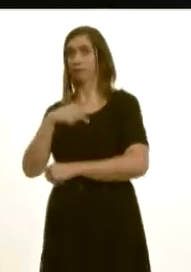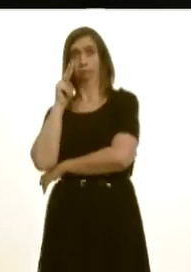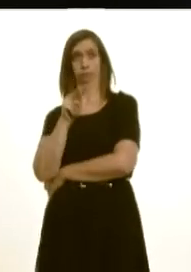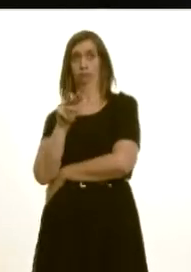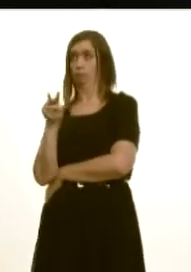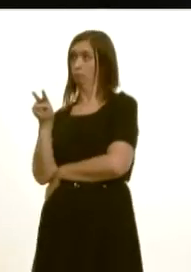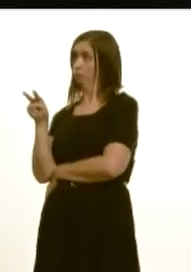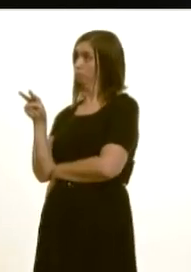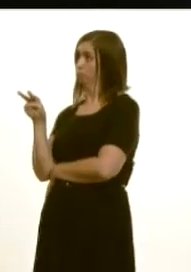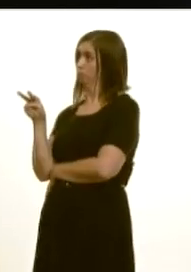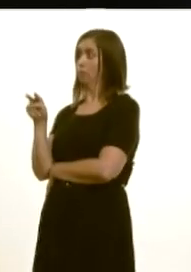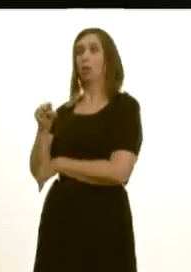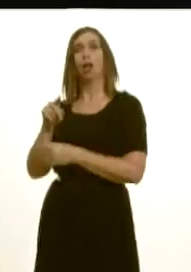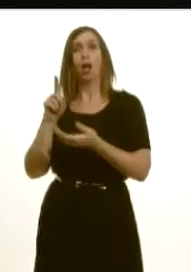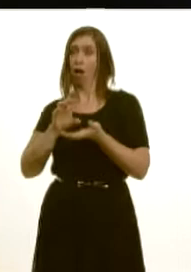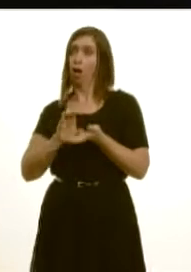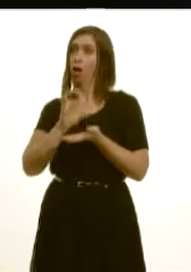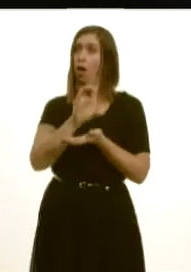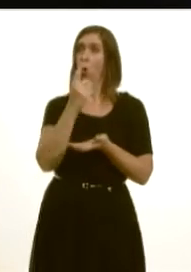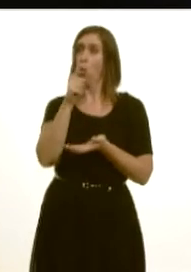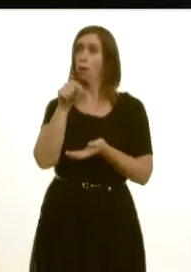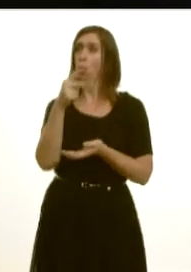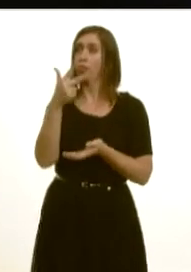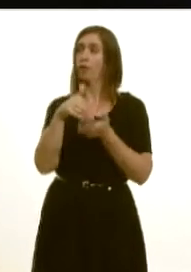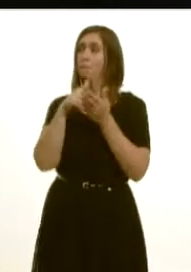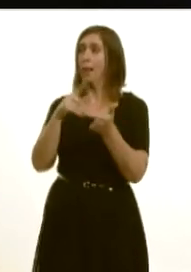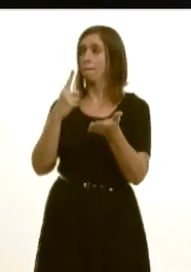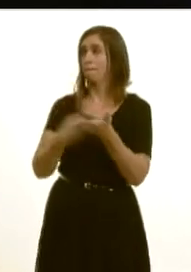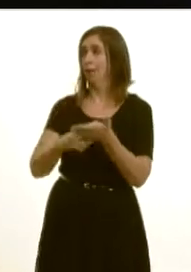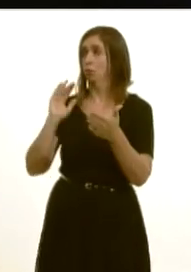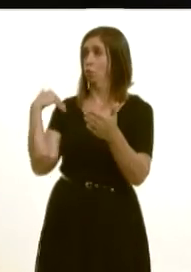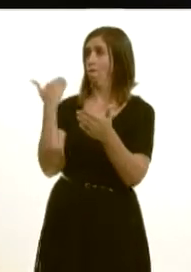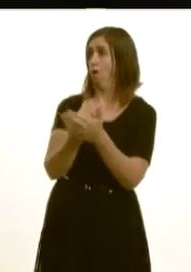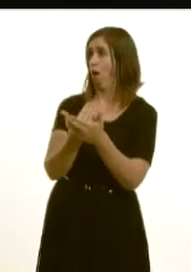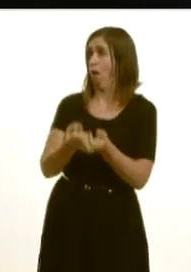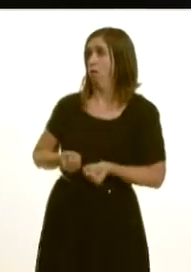raising the point that this has cost £1.3 million to date, and wonder whether you consider